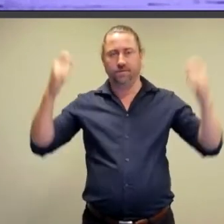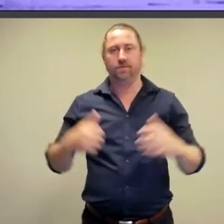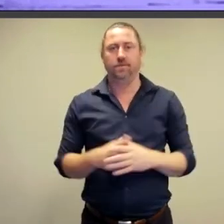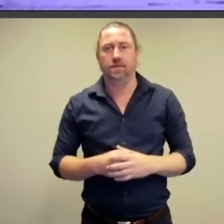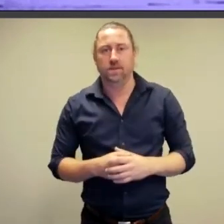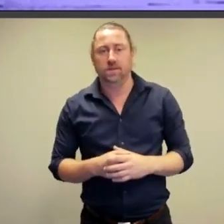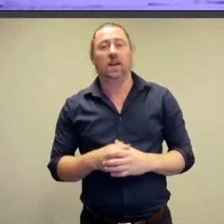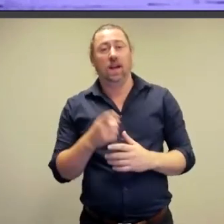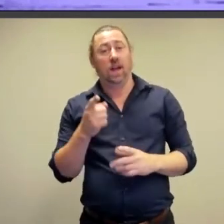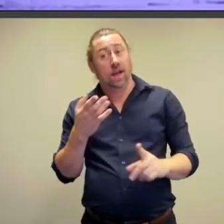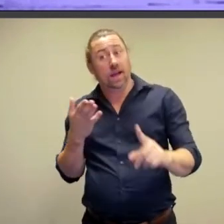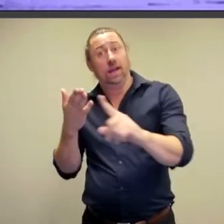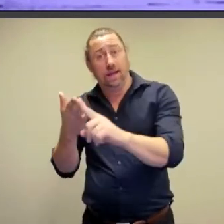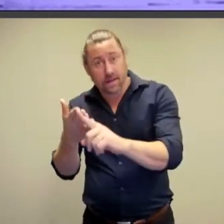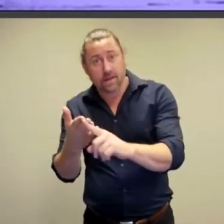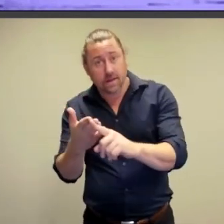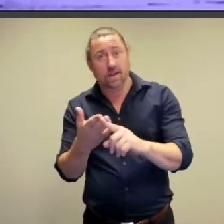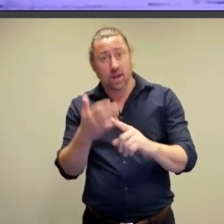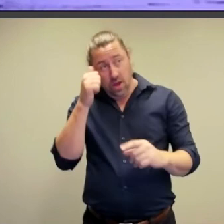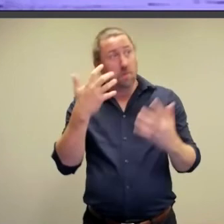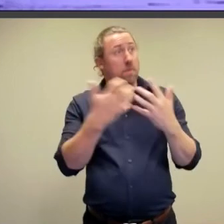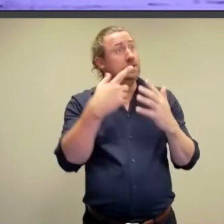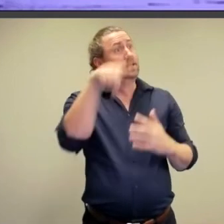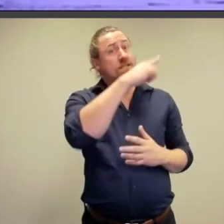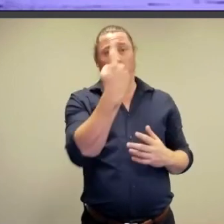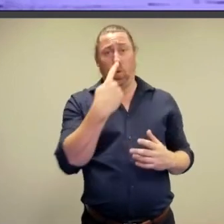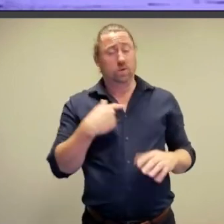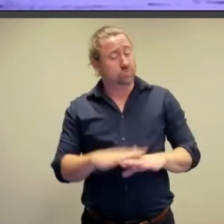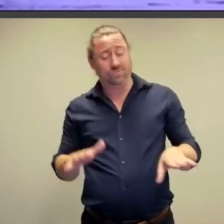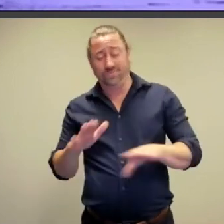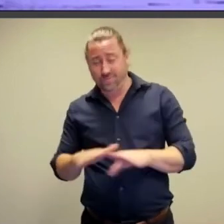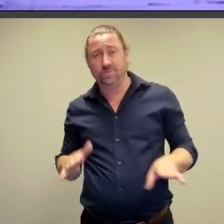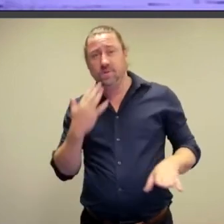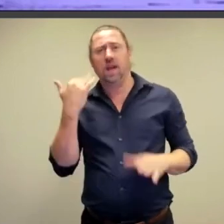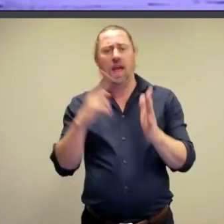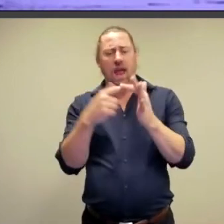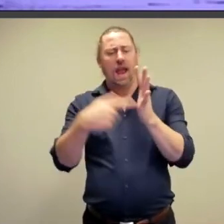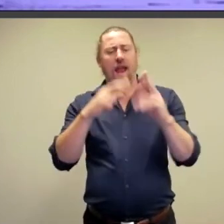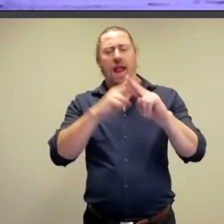Guy Debord warned us against. More recently we've